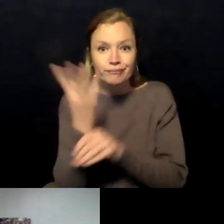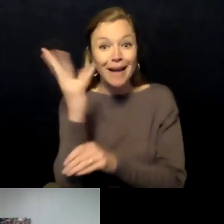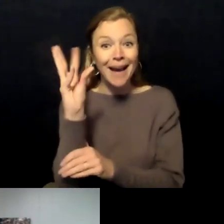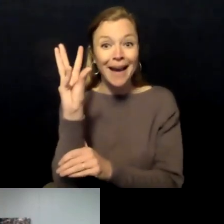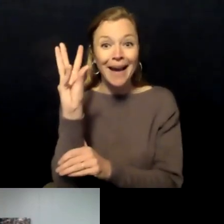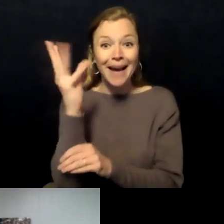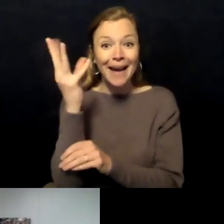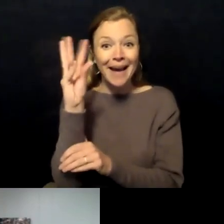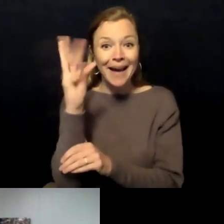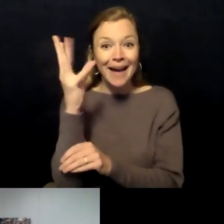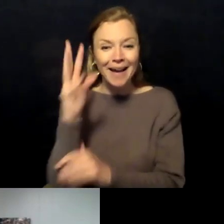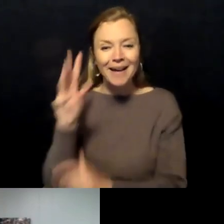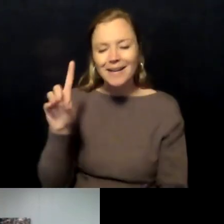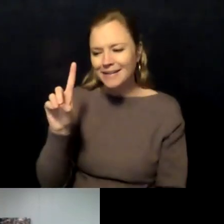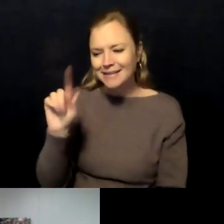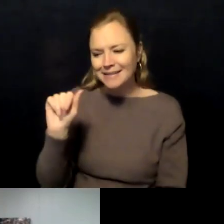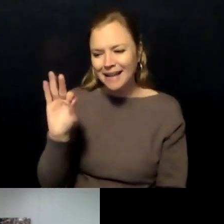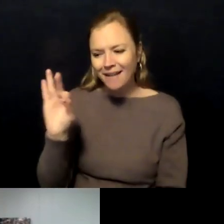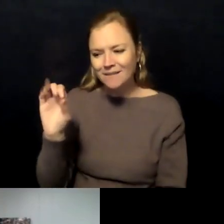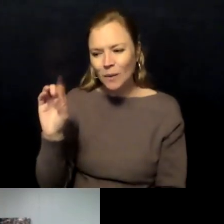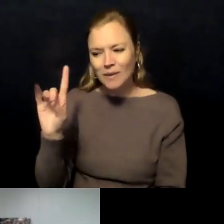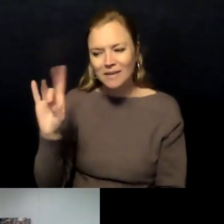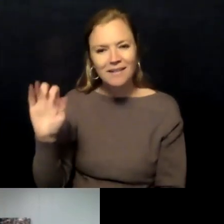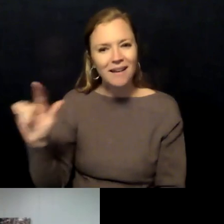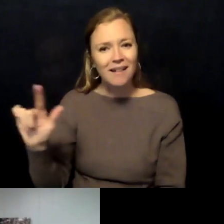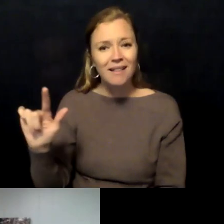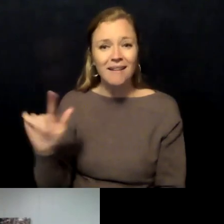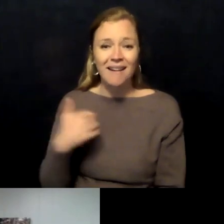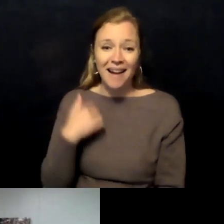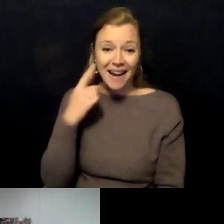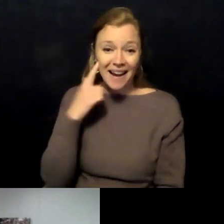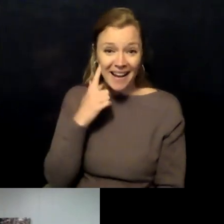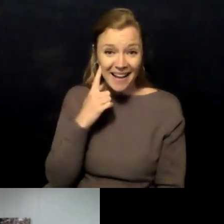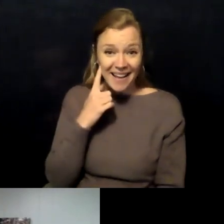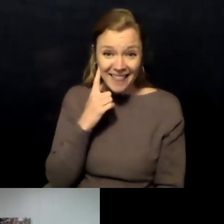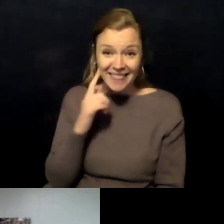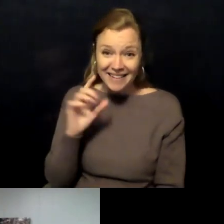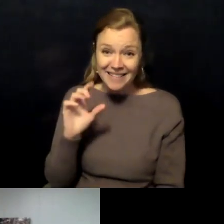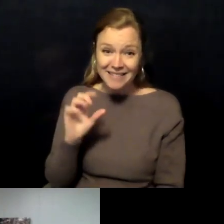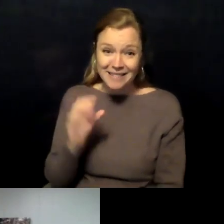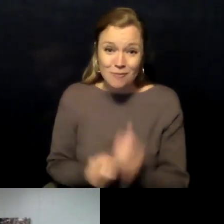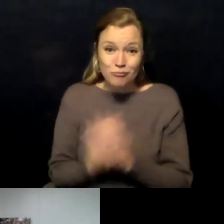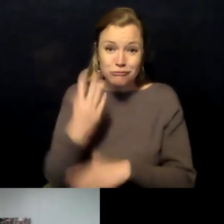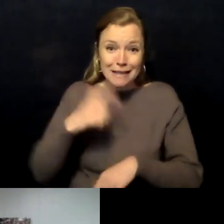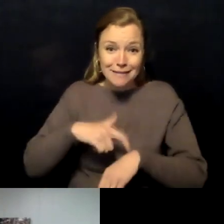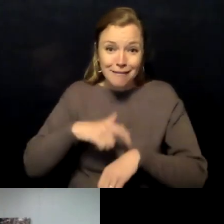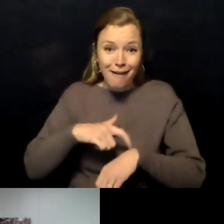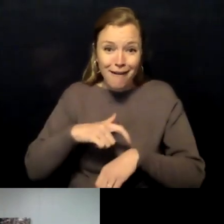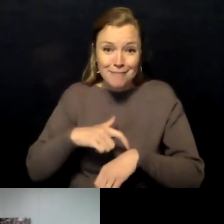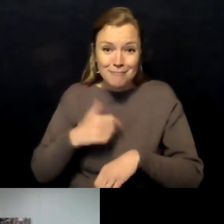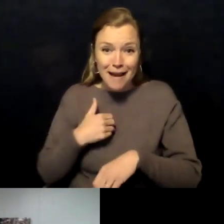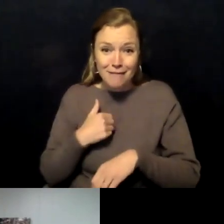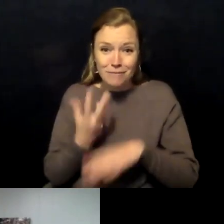and yeah I think all those spring bulbs are probably my favorites. [Shellie] They're beautiful and they're all coming